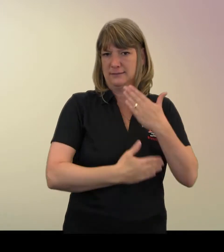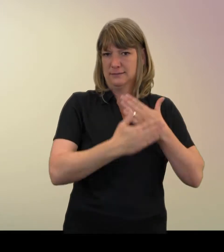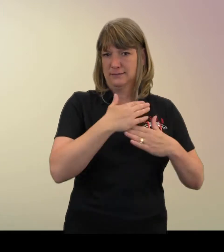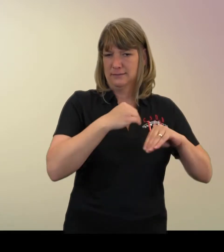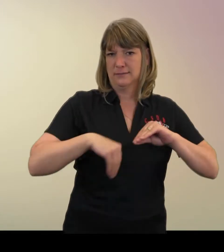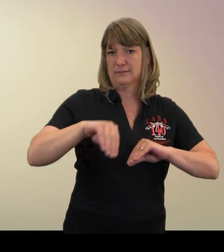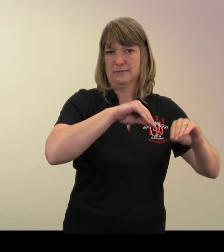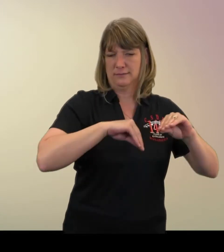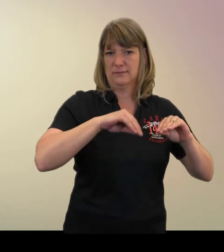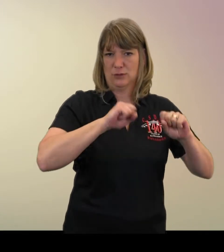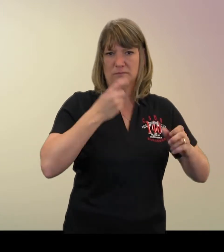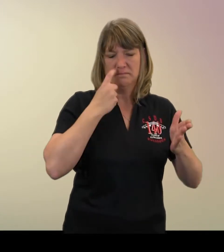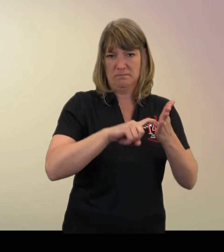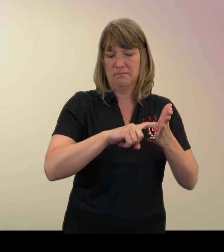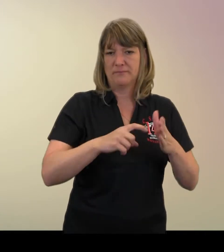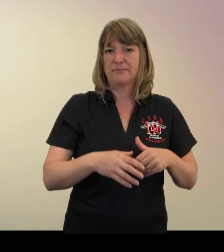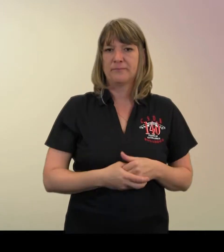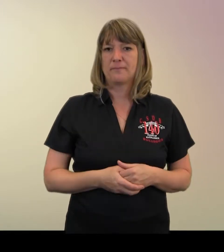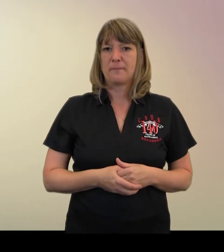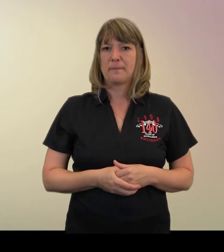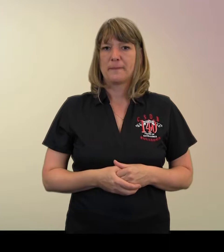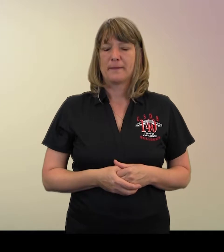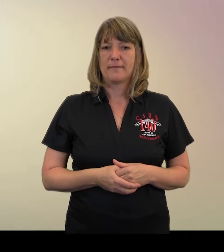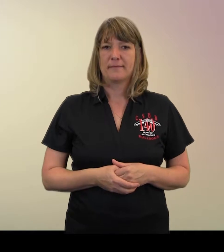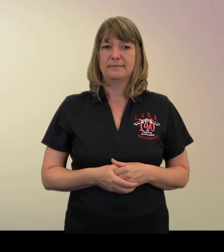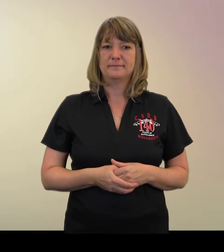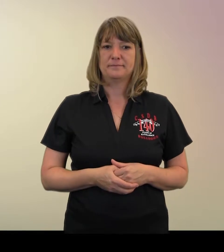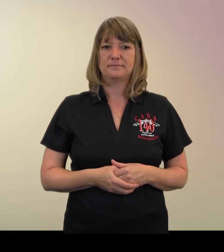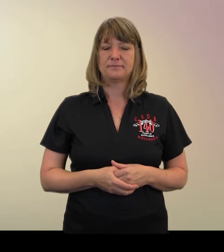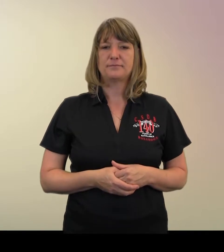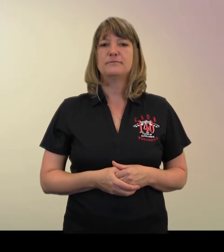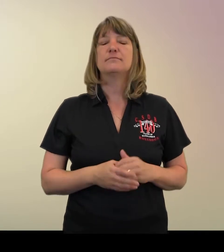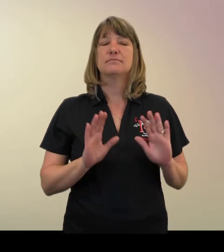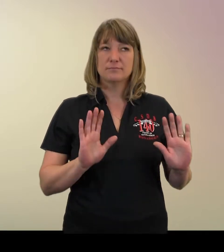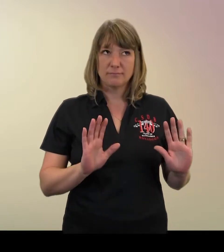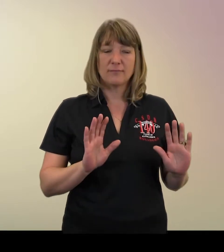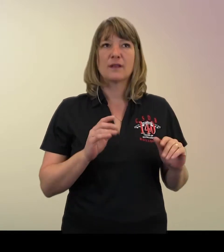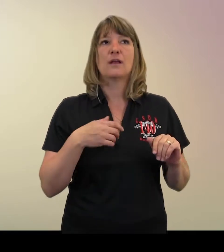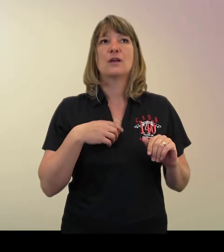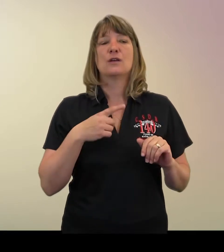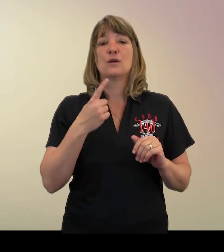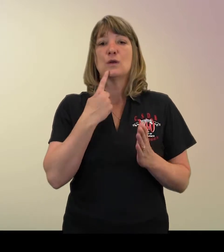might fall into this cluster. Having said that, repetitive